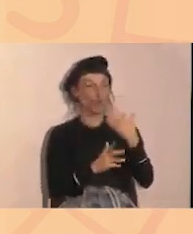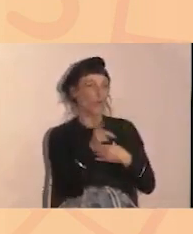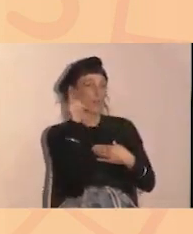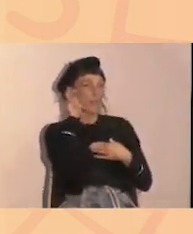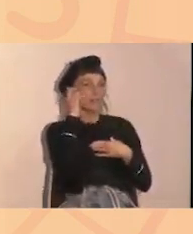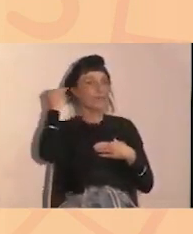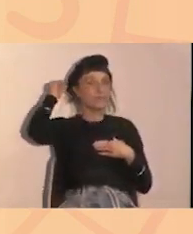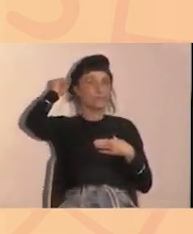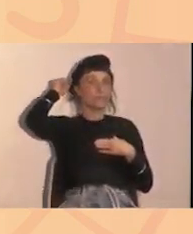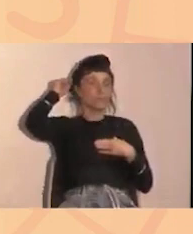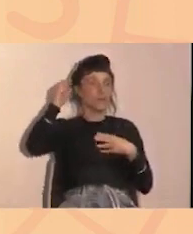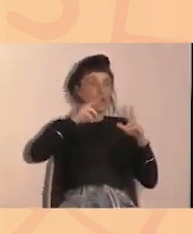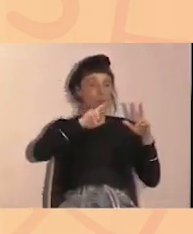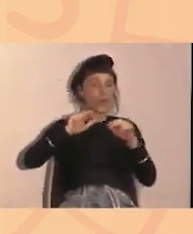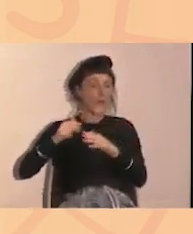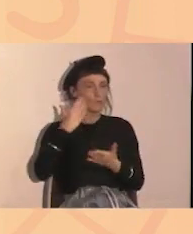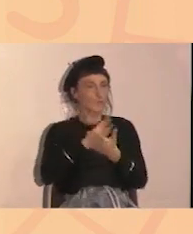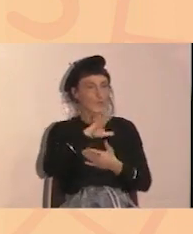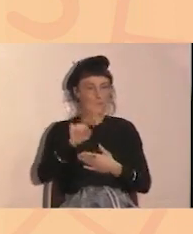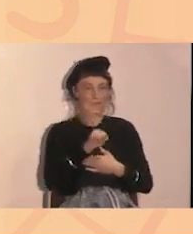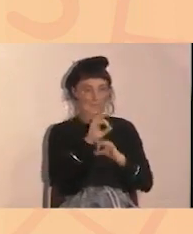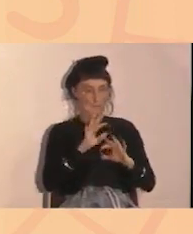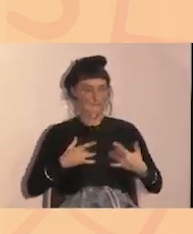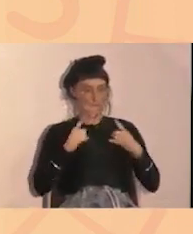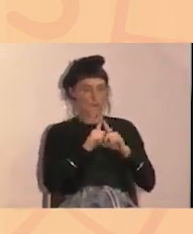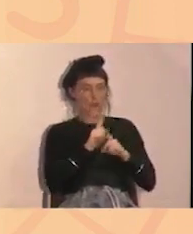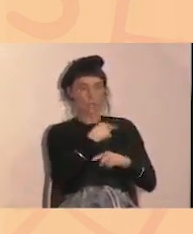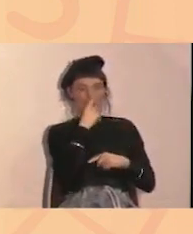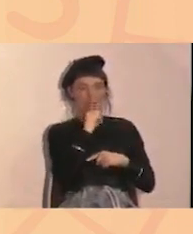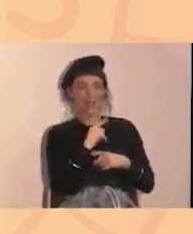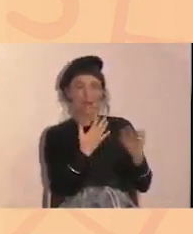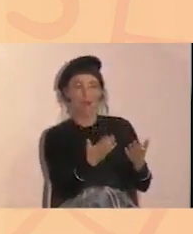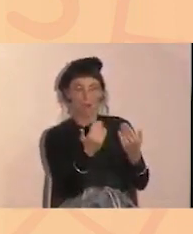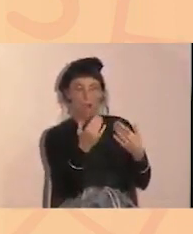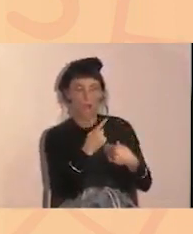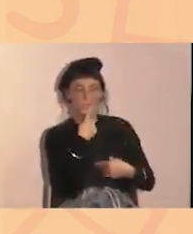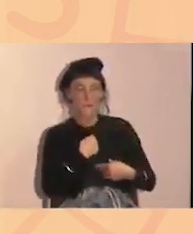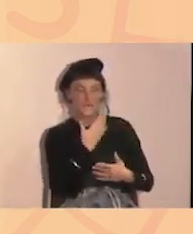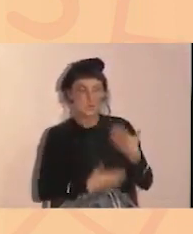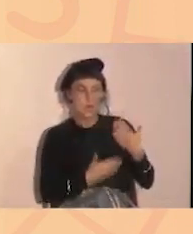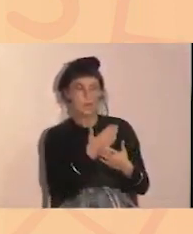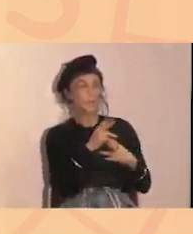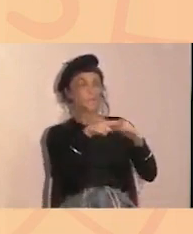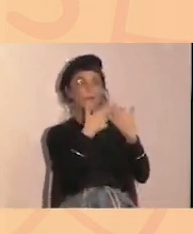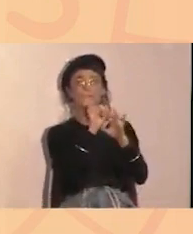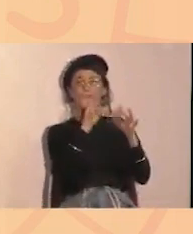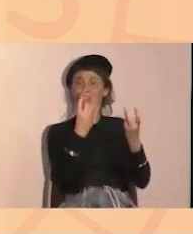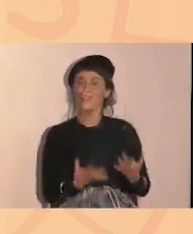and not feel that we have agency as curators to make the call on what gets told and what get shared.